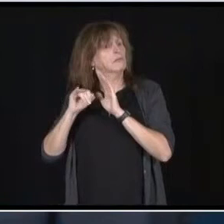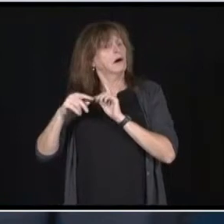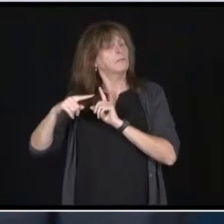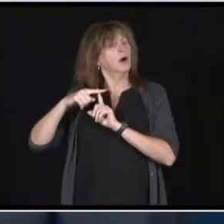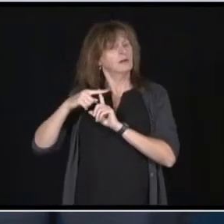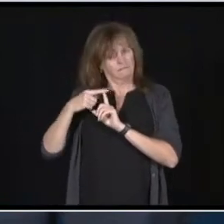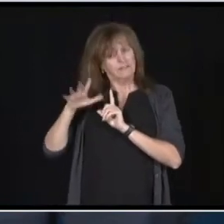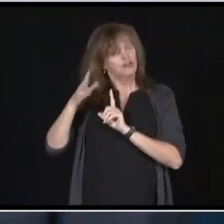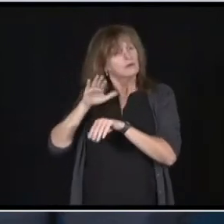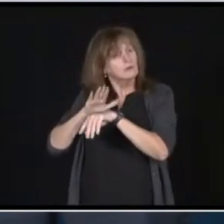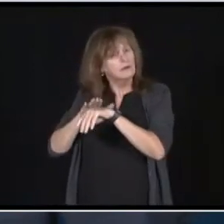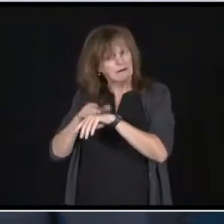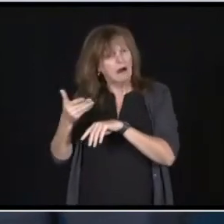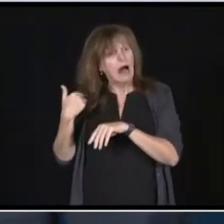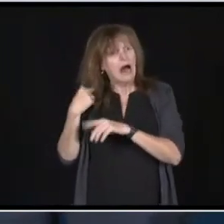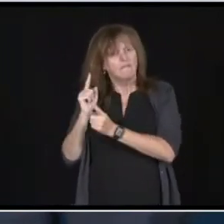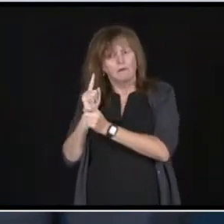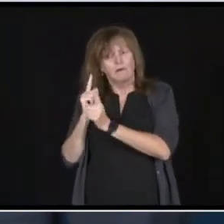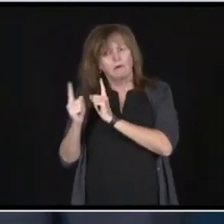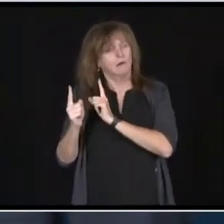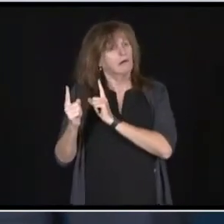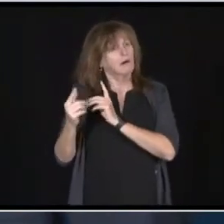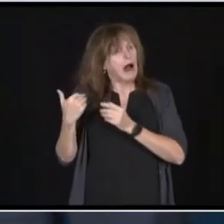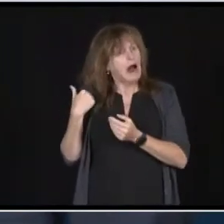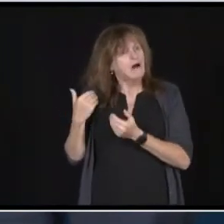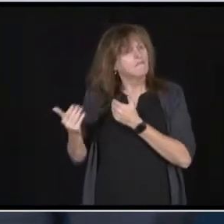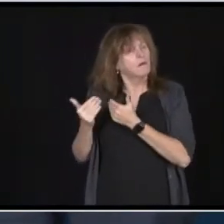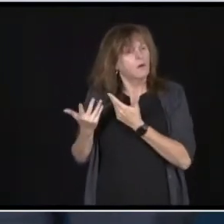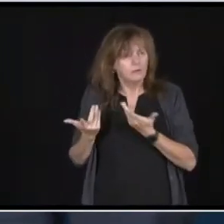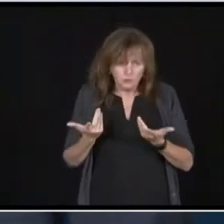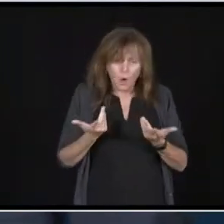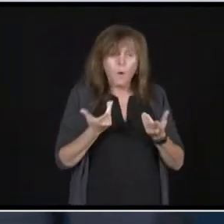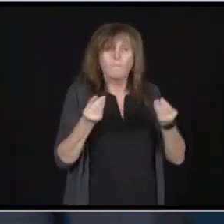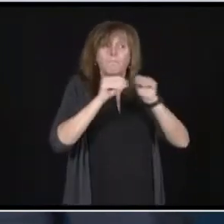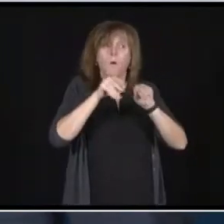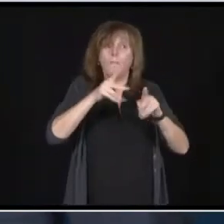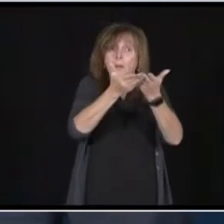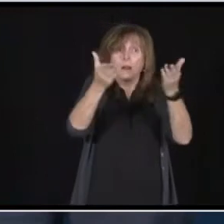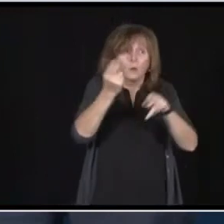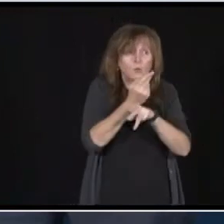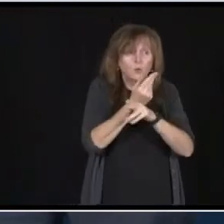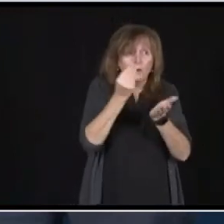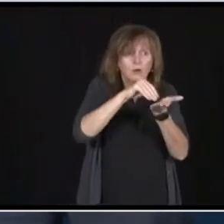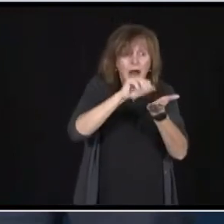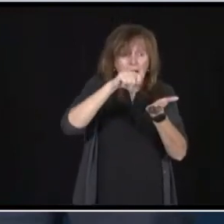sent anonymous alerts to the close contacts. The more people that have the app, the more